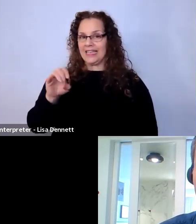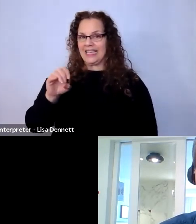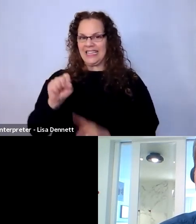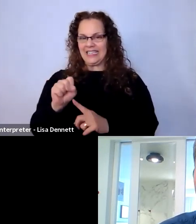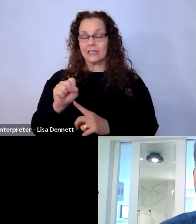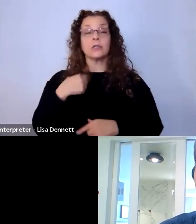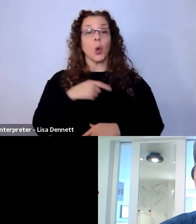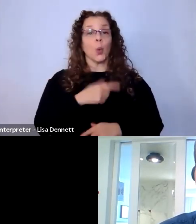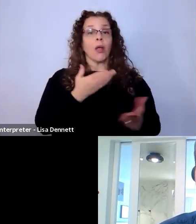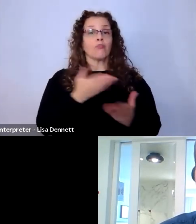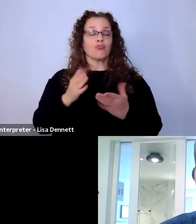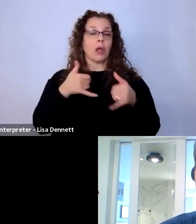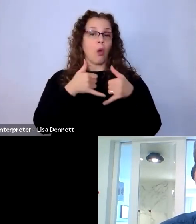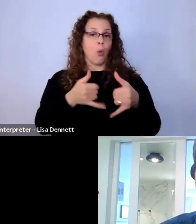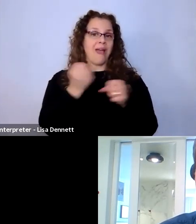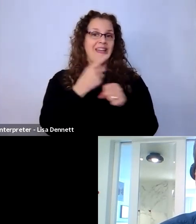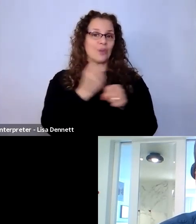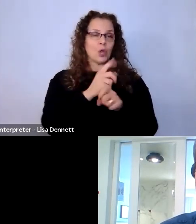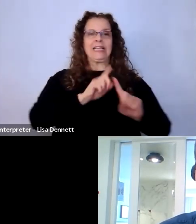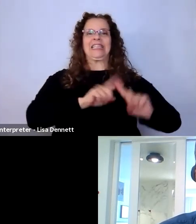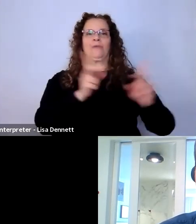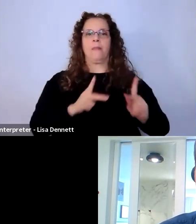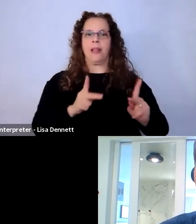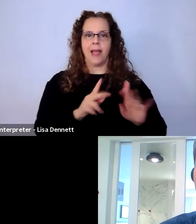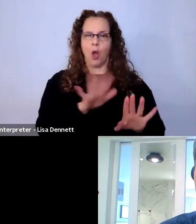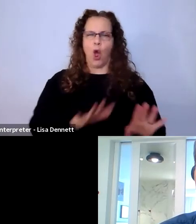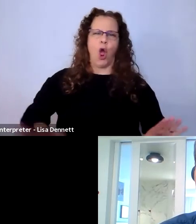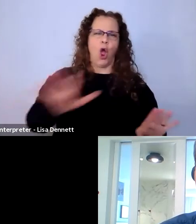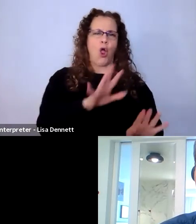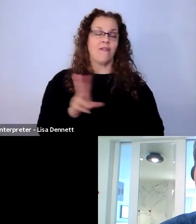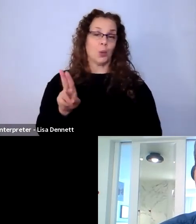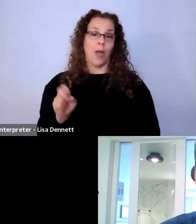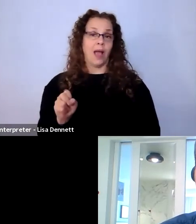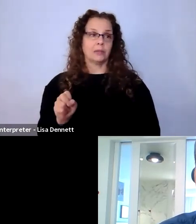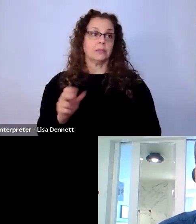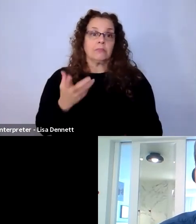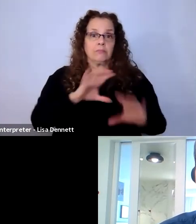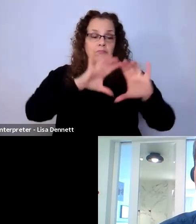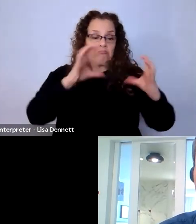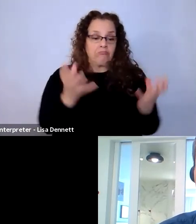All over the US and he as we go on throughout the world, wherever tech is